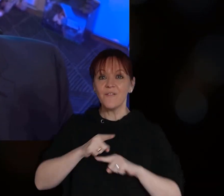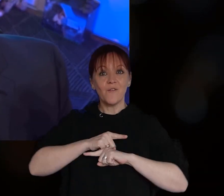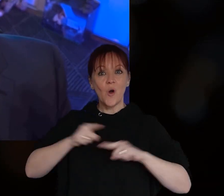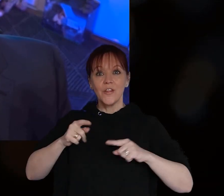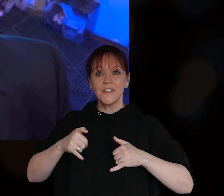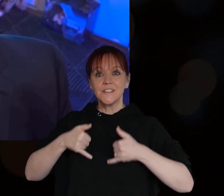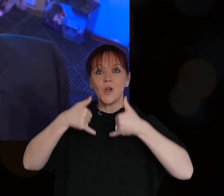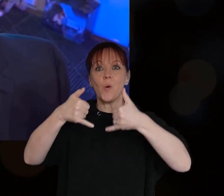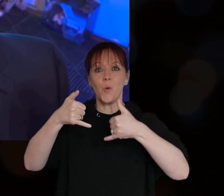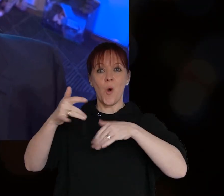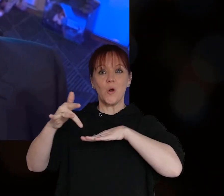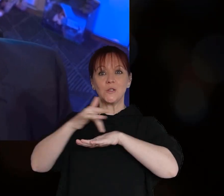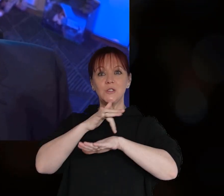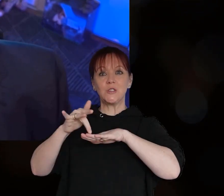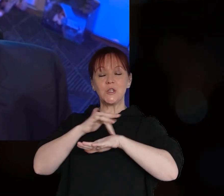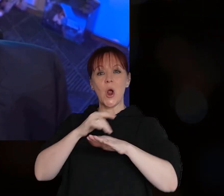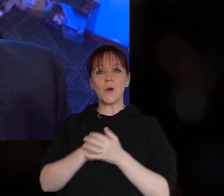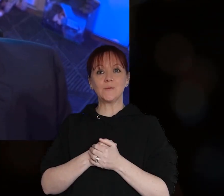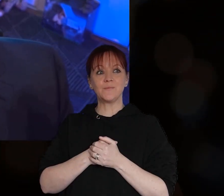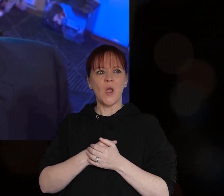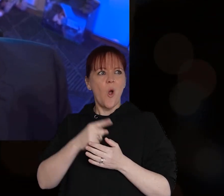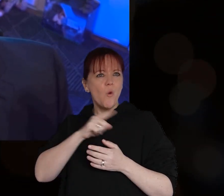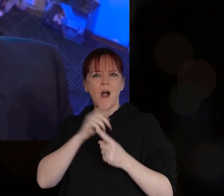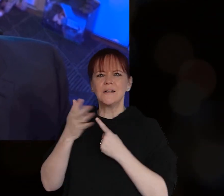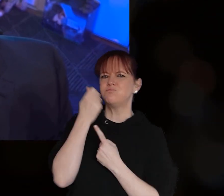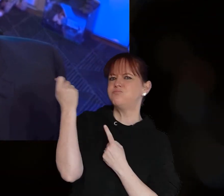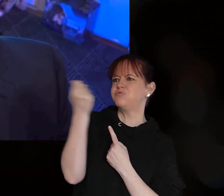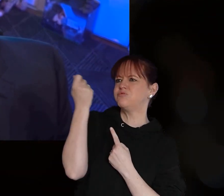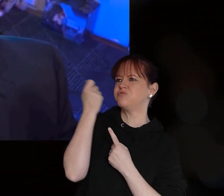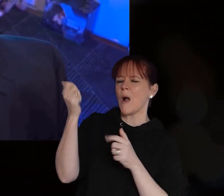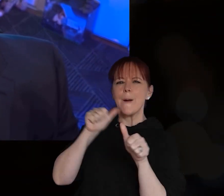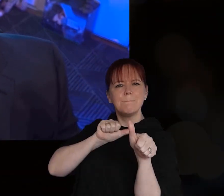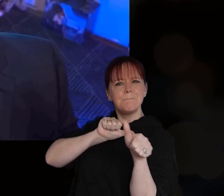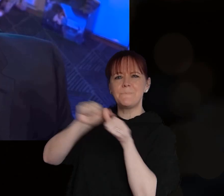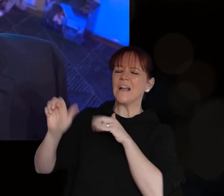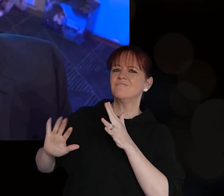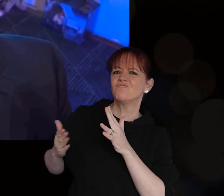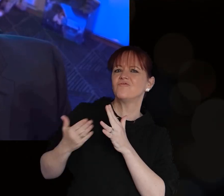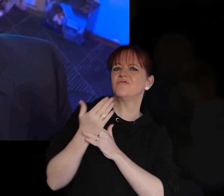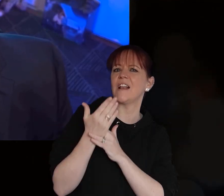celebrating the best accessibility all year. Both the winners and...